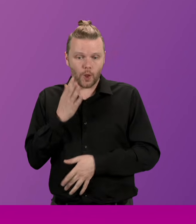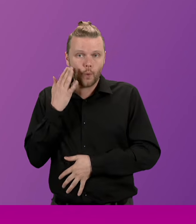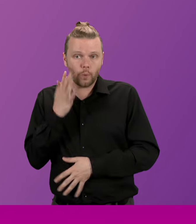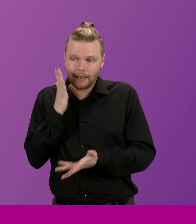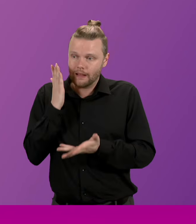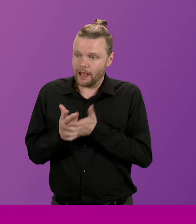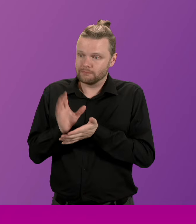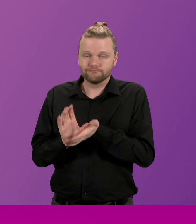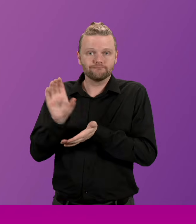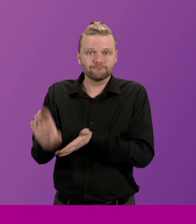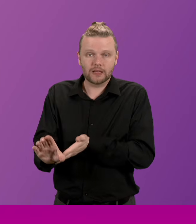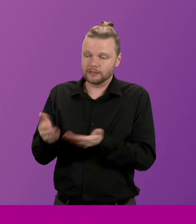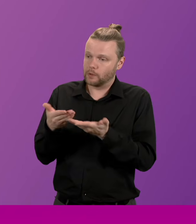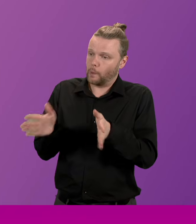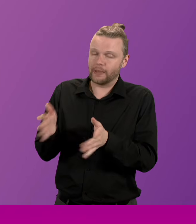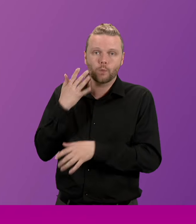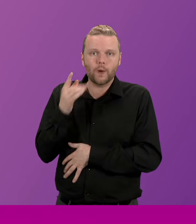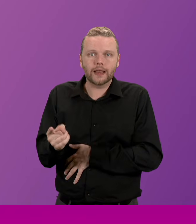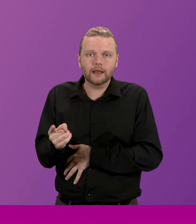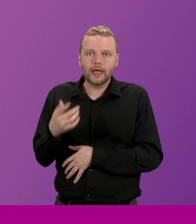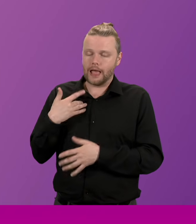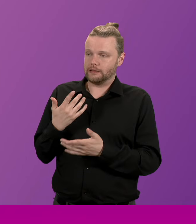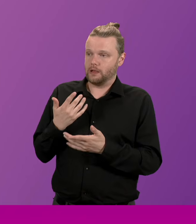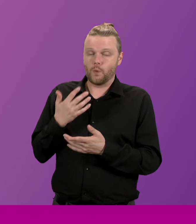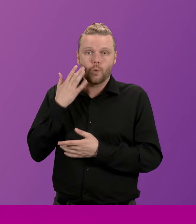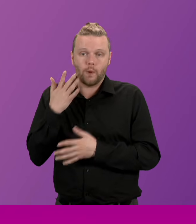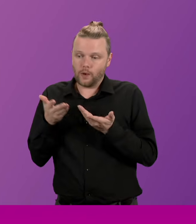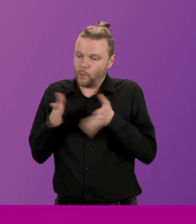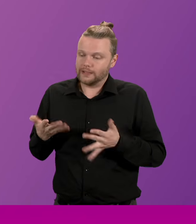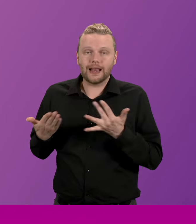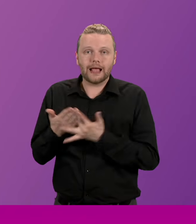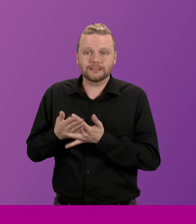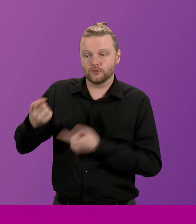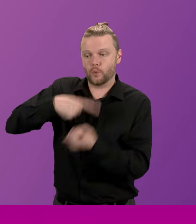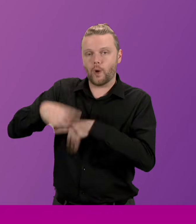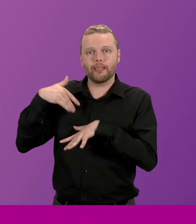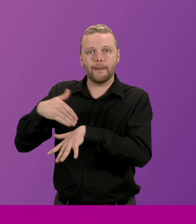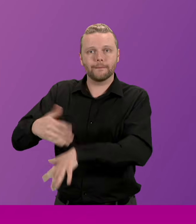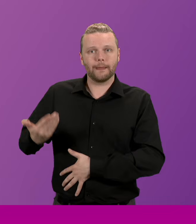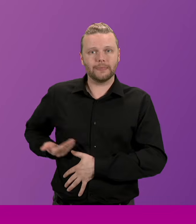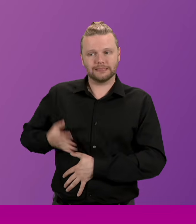fund open, and will the First Minister consider widening access to all affected island businesses?